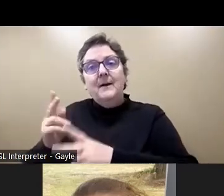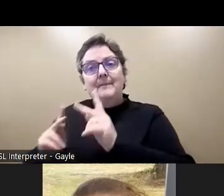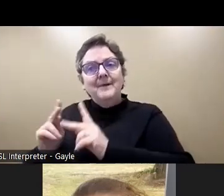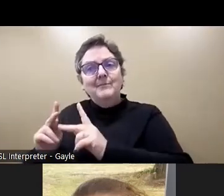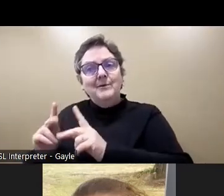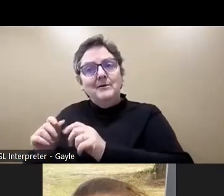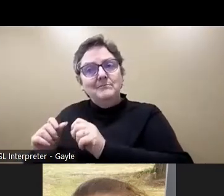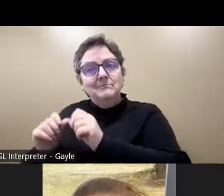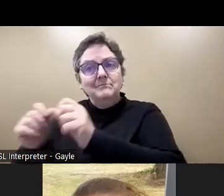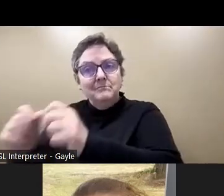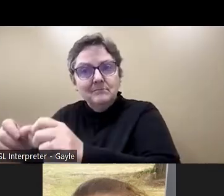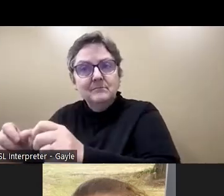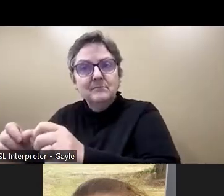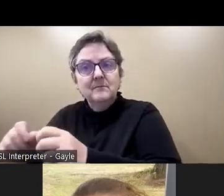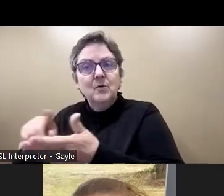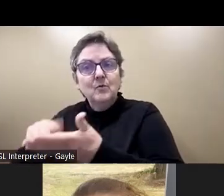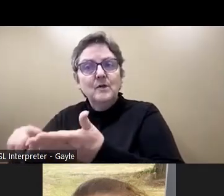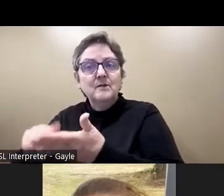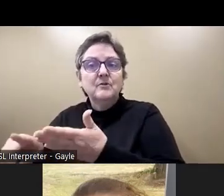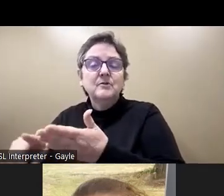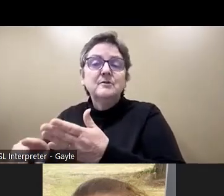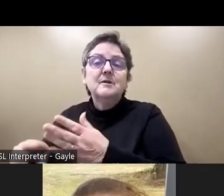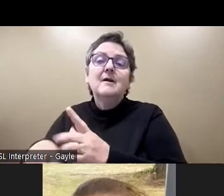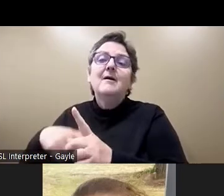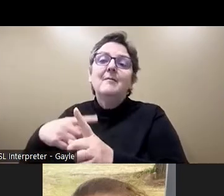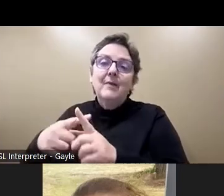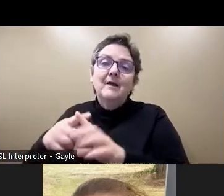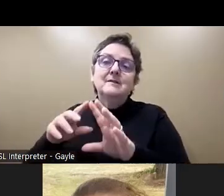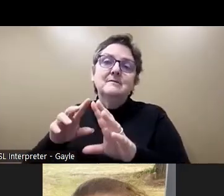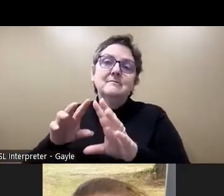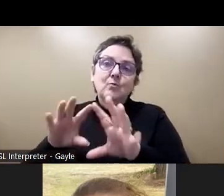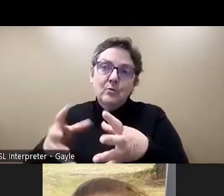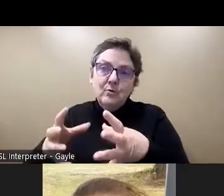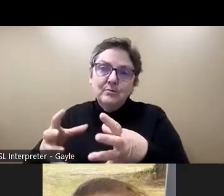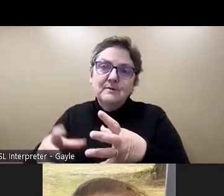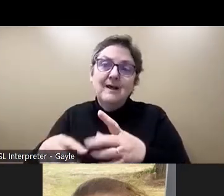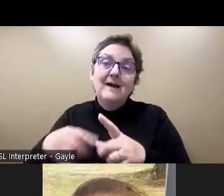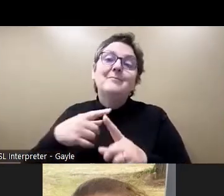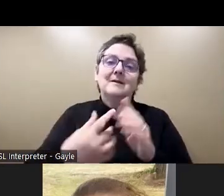but also the technology. Sorry to interrupt you, but thank you. Just wanted to-- No problem.